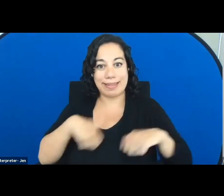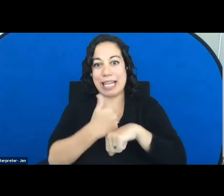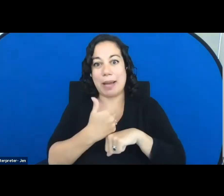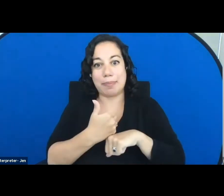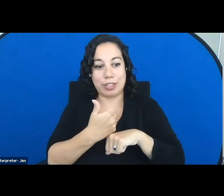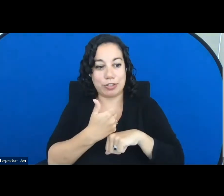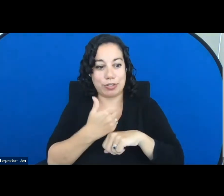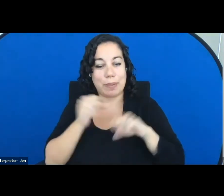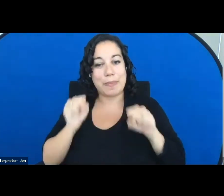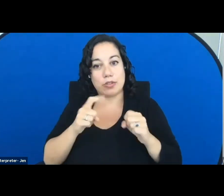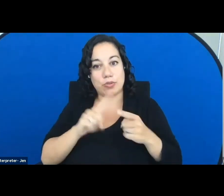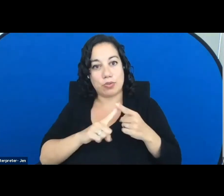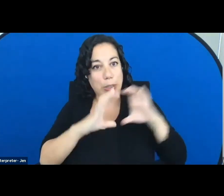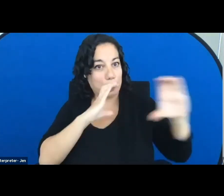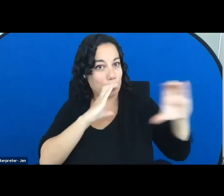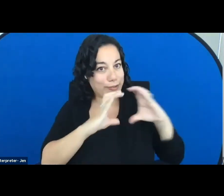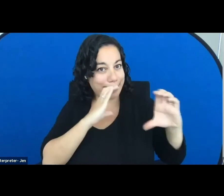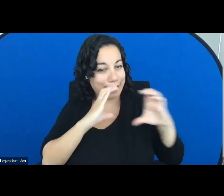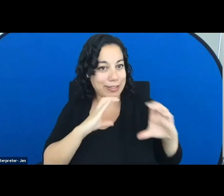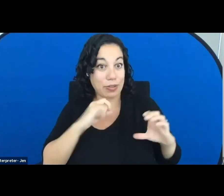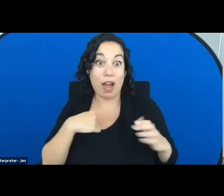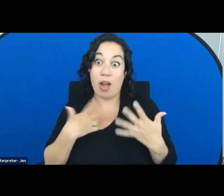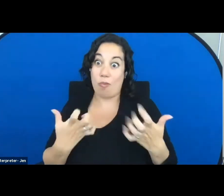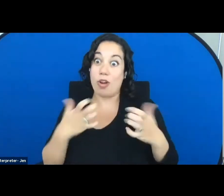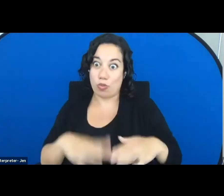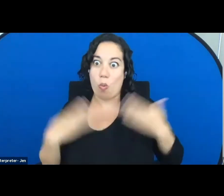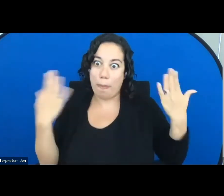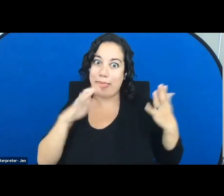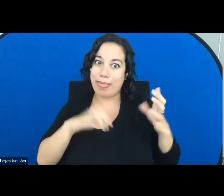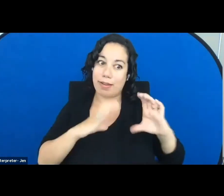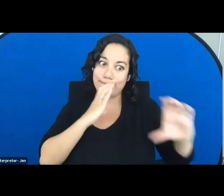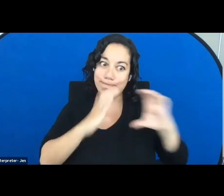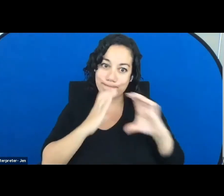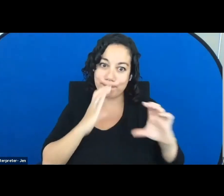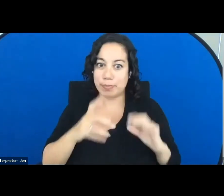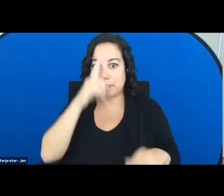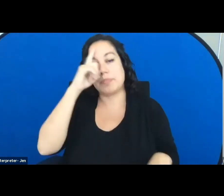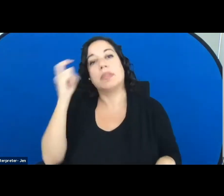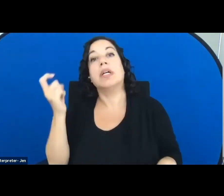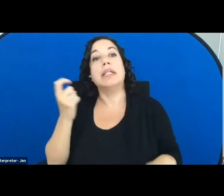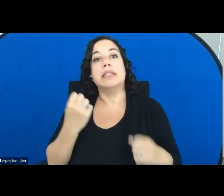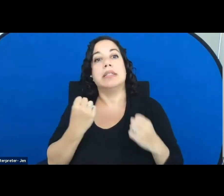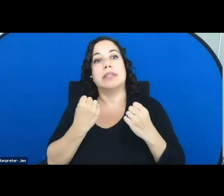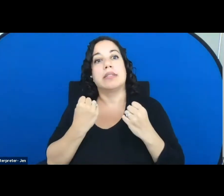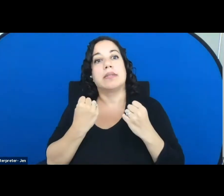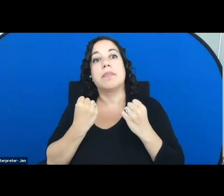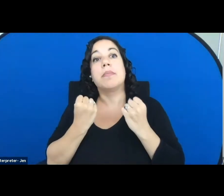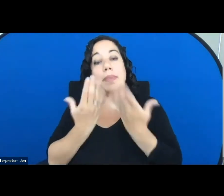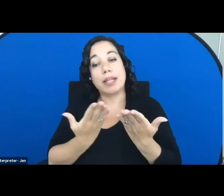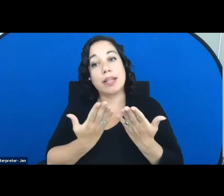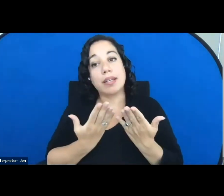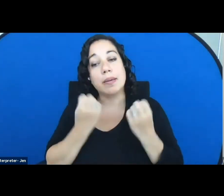really like to have that channel open because a lot of things do happen at this Council